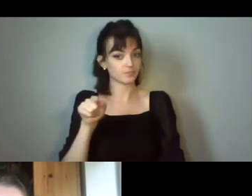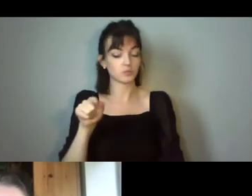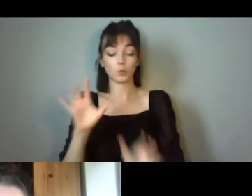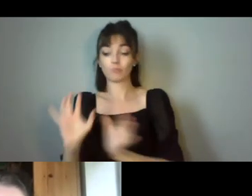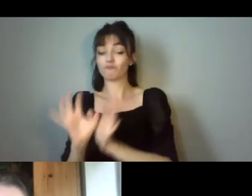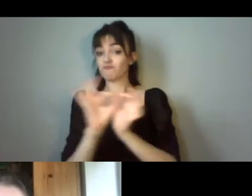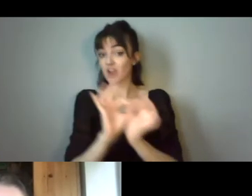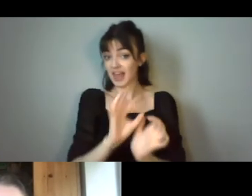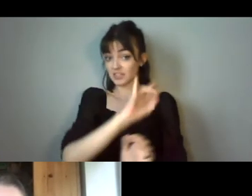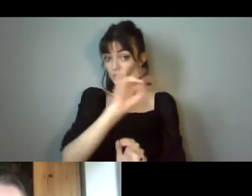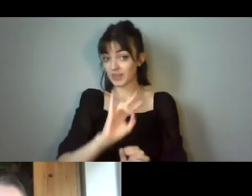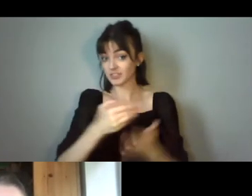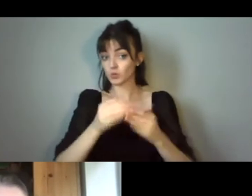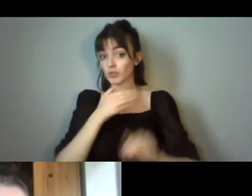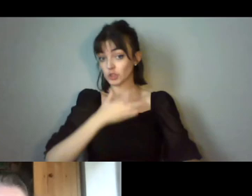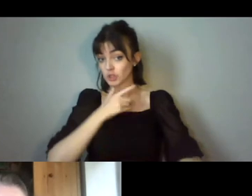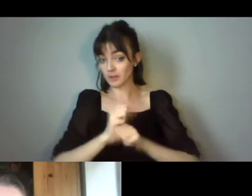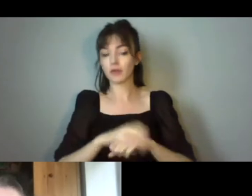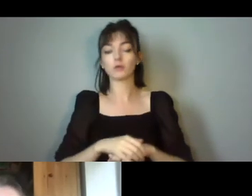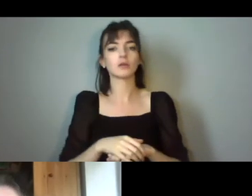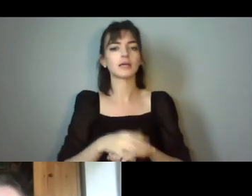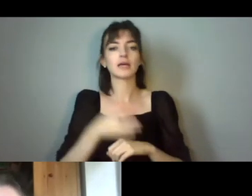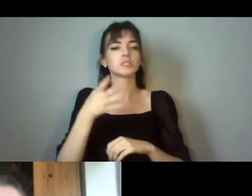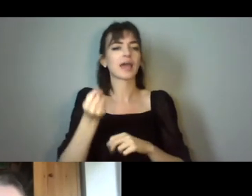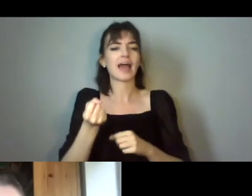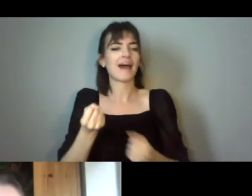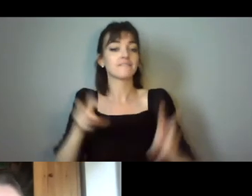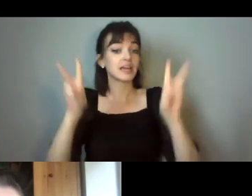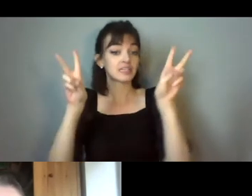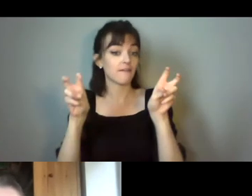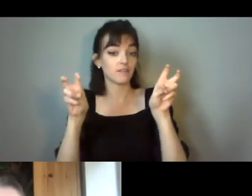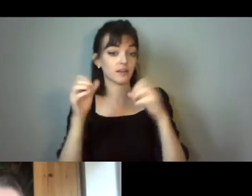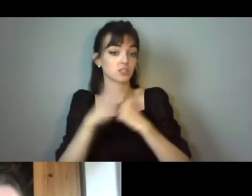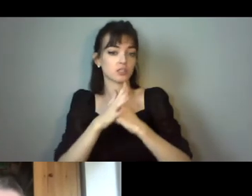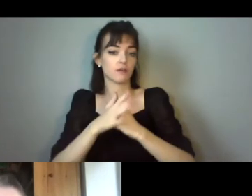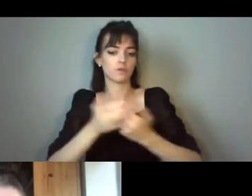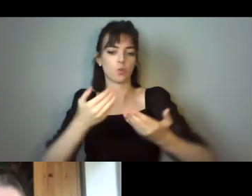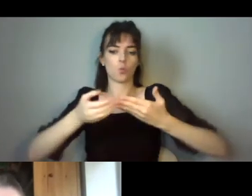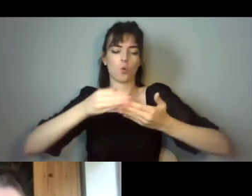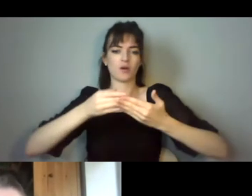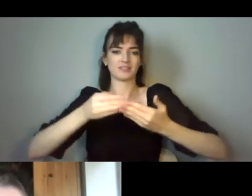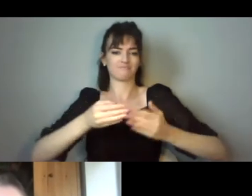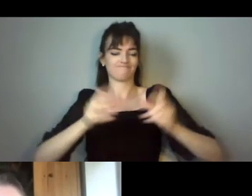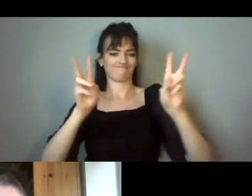to what you have just been talking about, is there an actual definition of what constitutes a trusted person? >>: